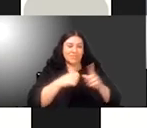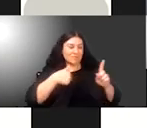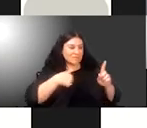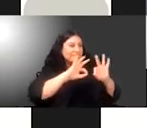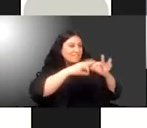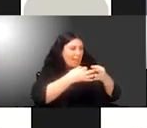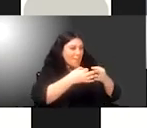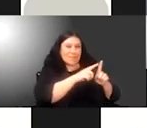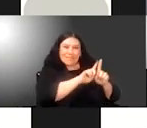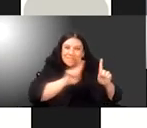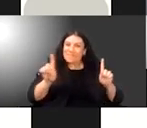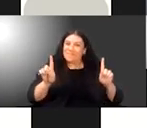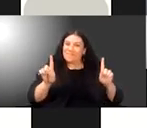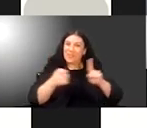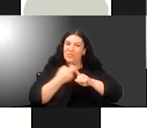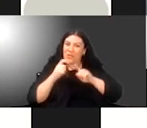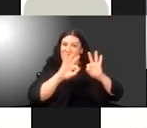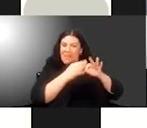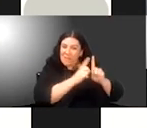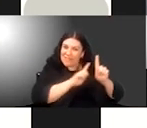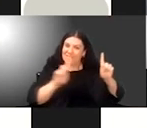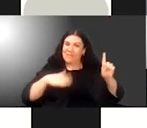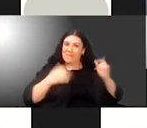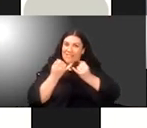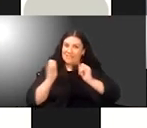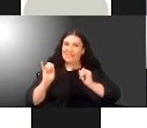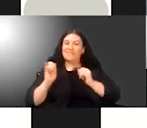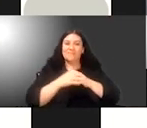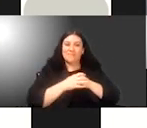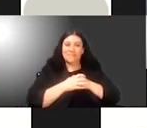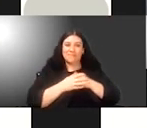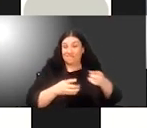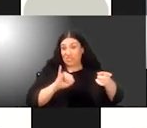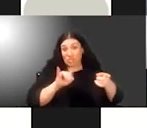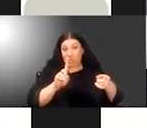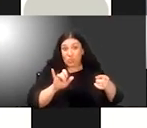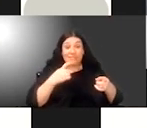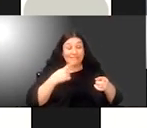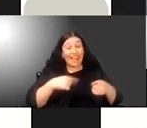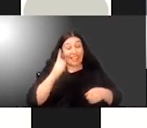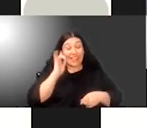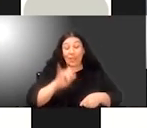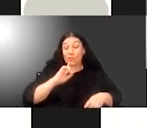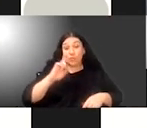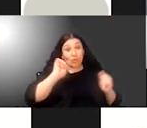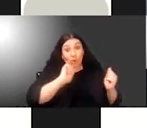And I think that was true for all of us. It's a different stage in one's life.